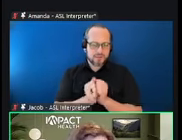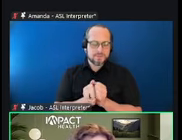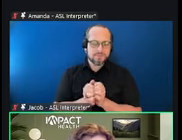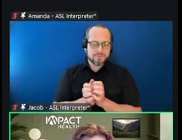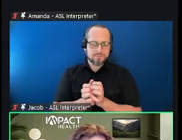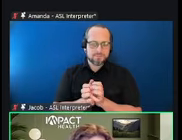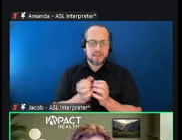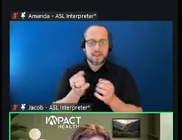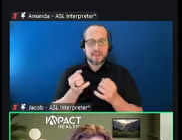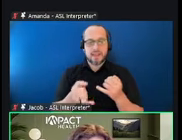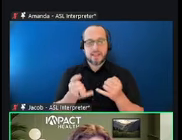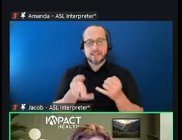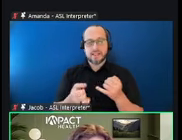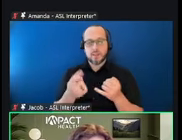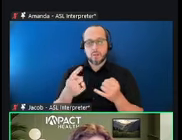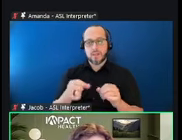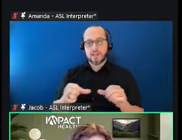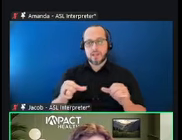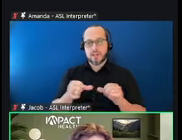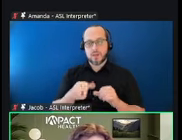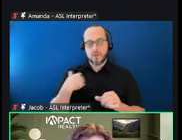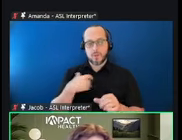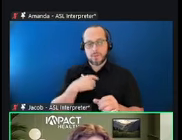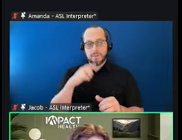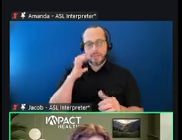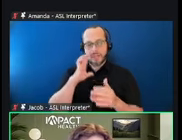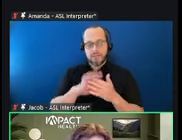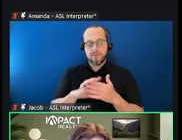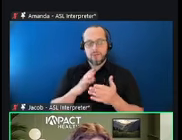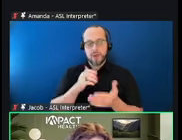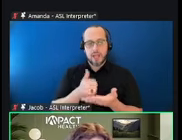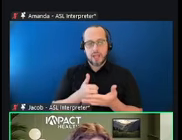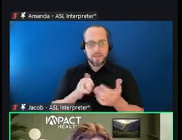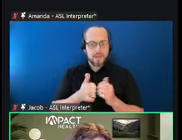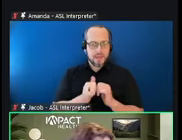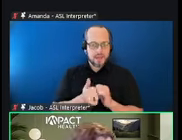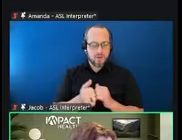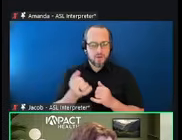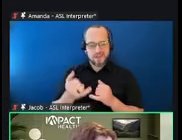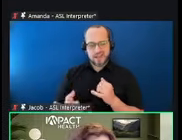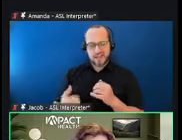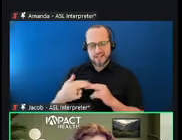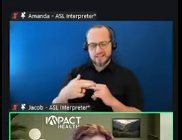um one of the areas that we believe will help us do that on the last slide I have